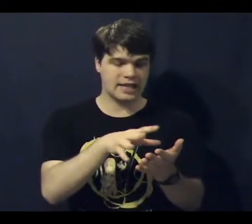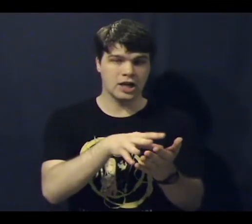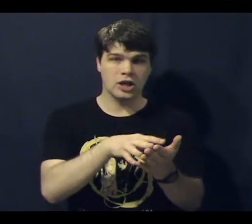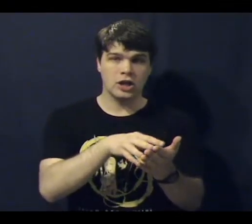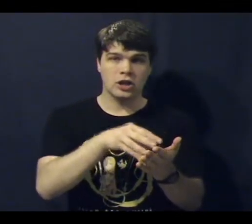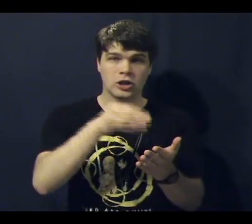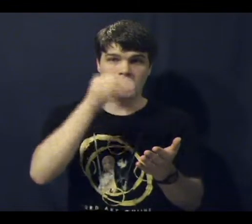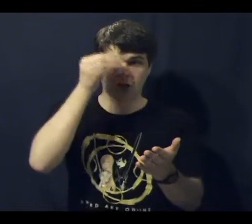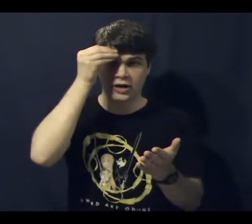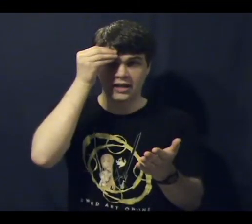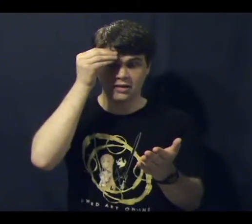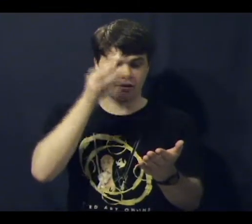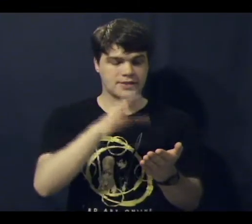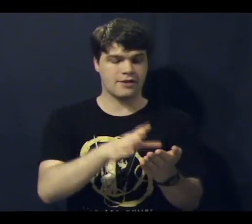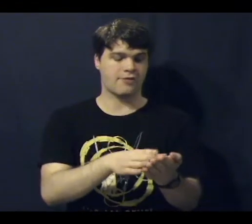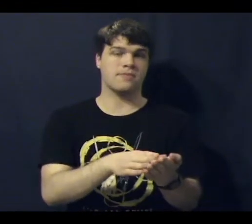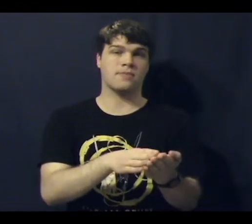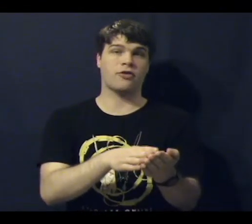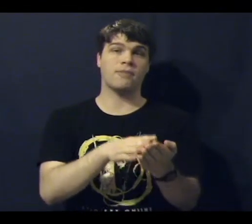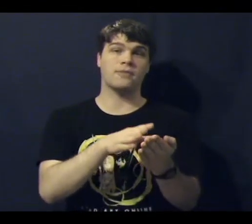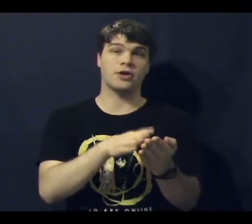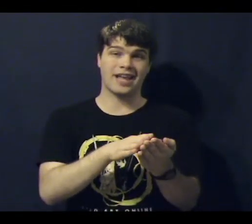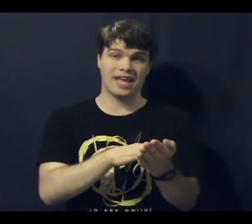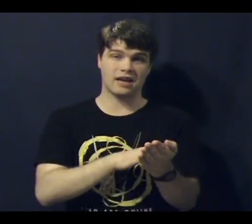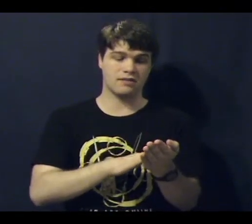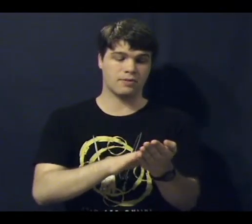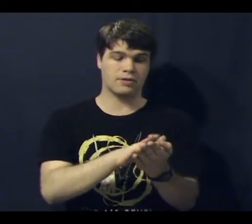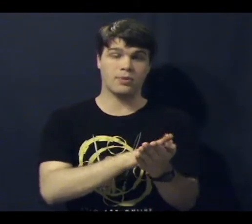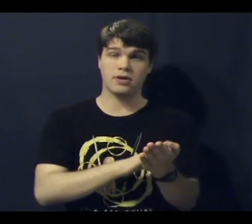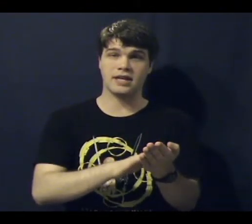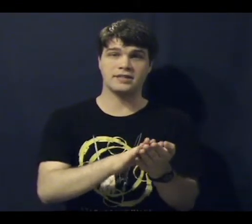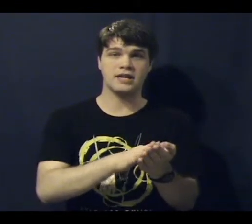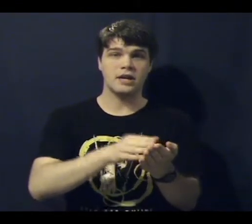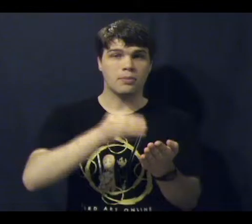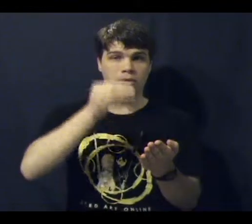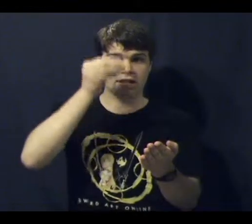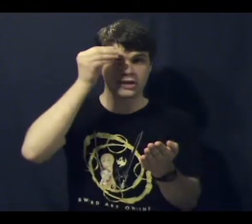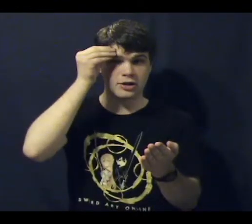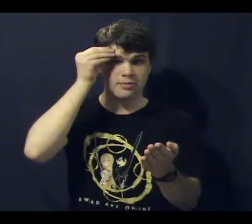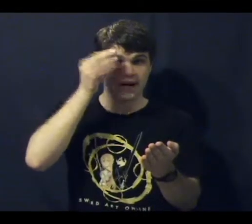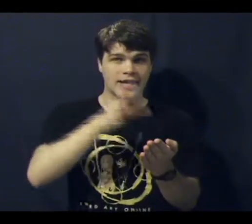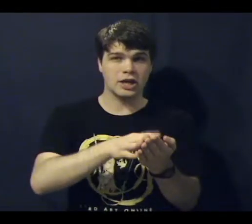a learning, you take from from your hand where the book is bring to your mind,